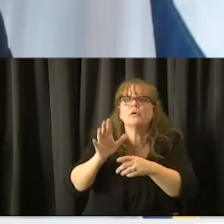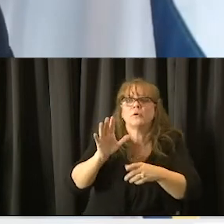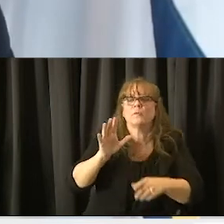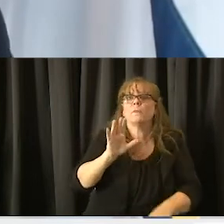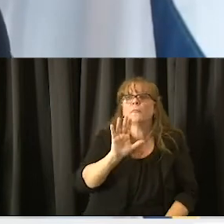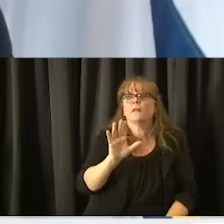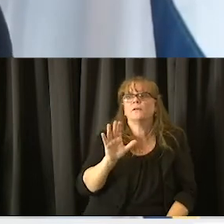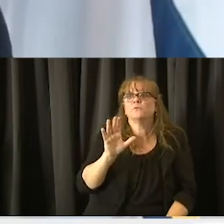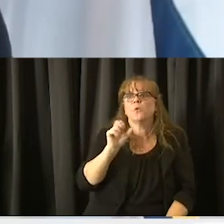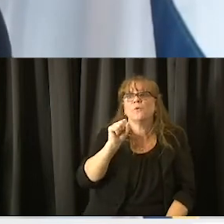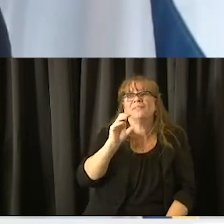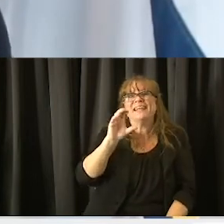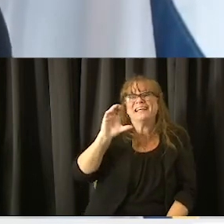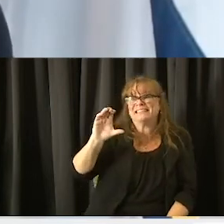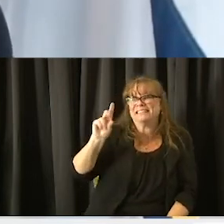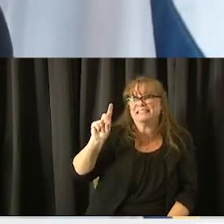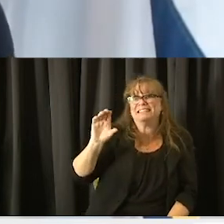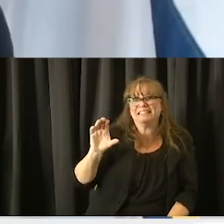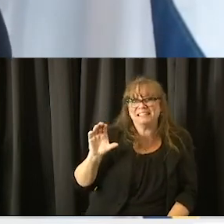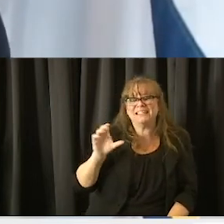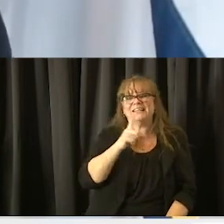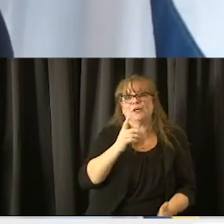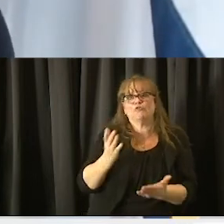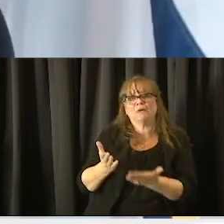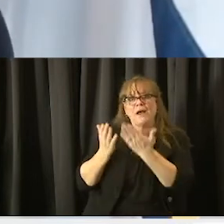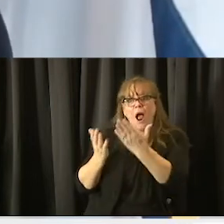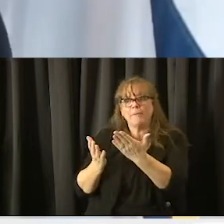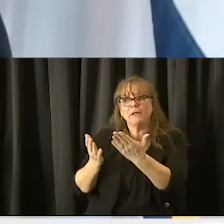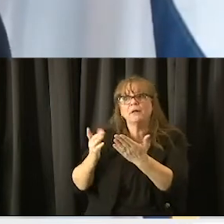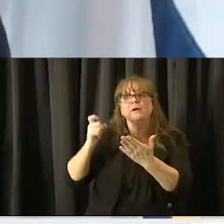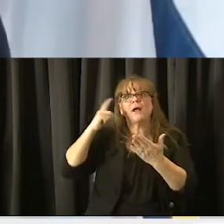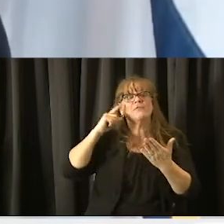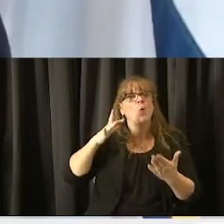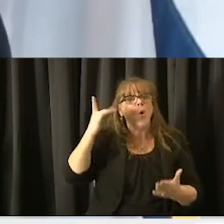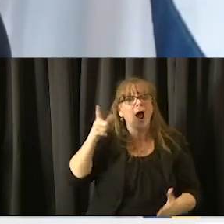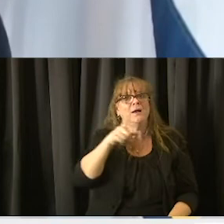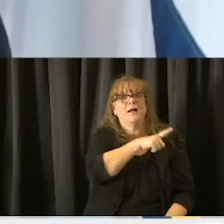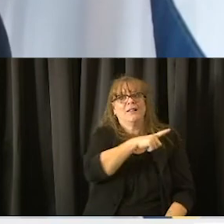uh we also value continuity of government um that was identified also by the cdc for the